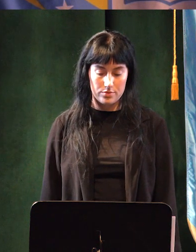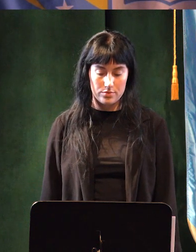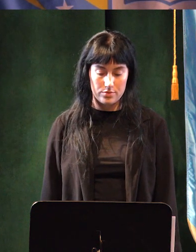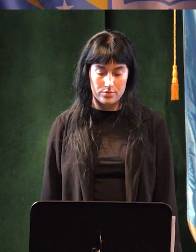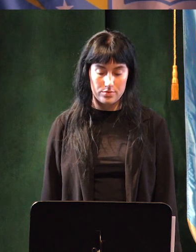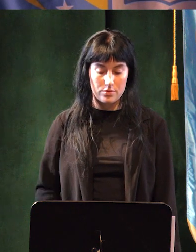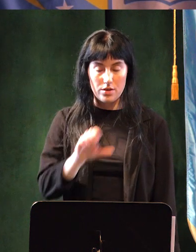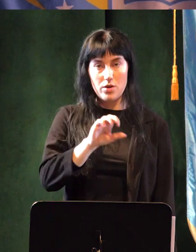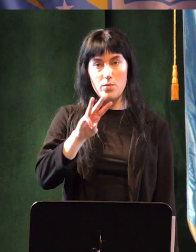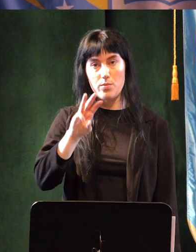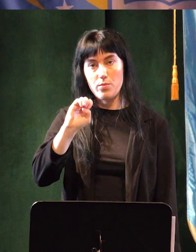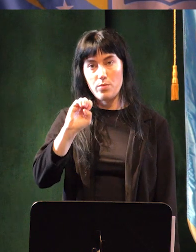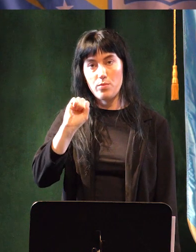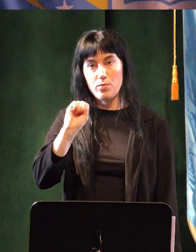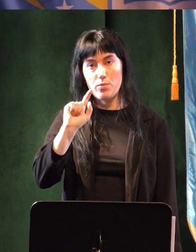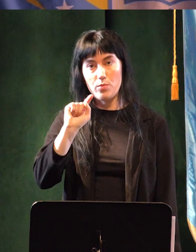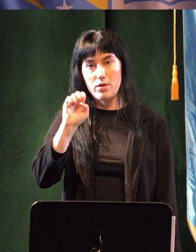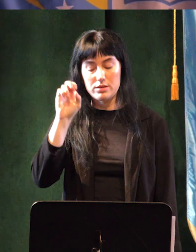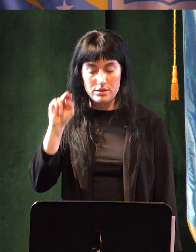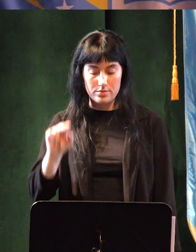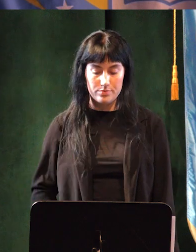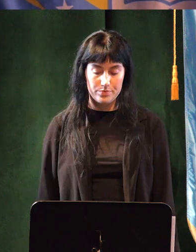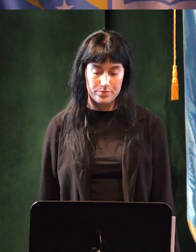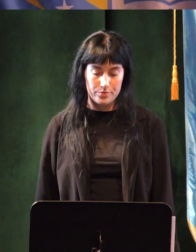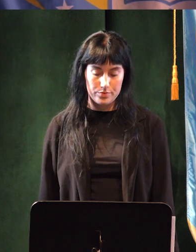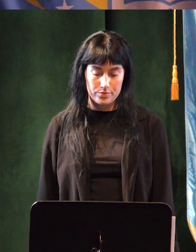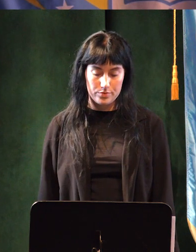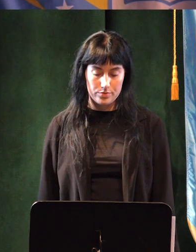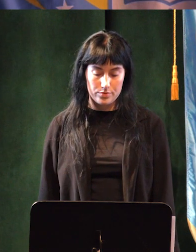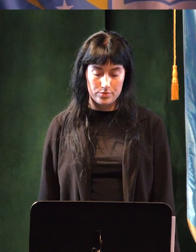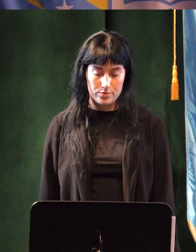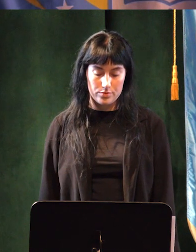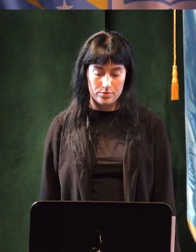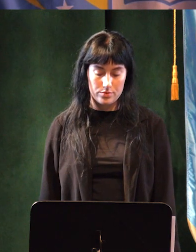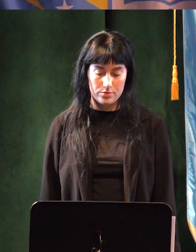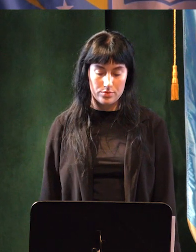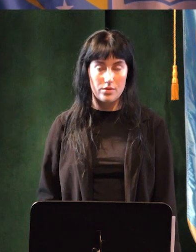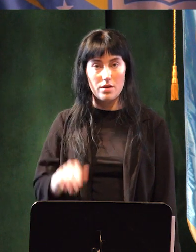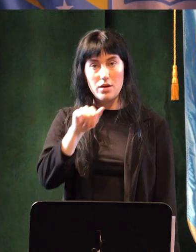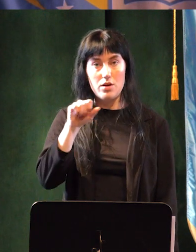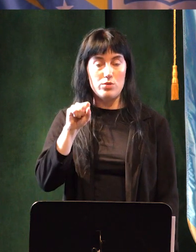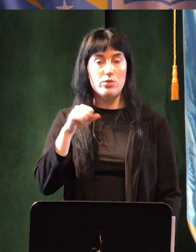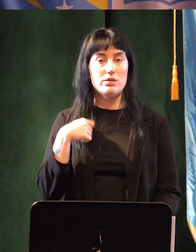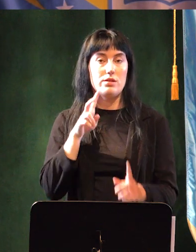Christina Weston associate in applied science